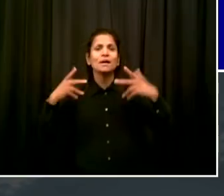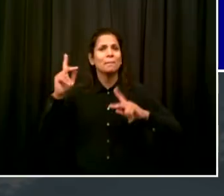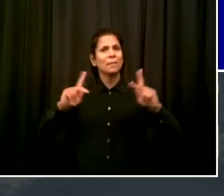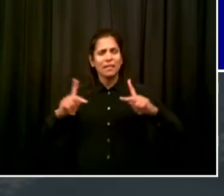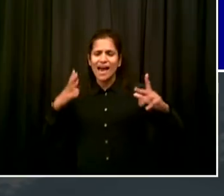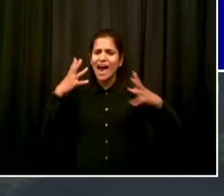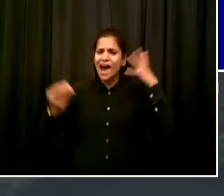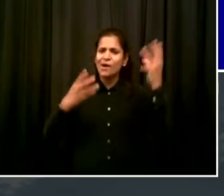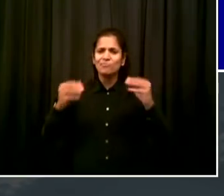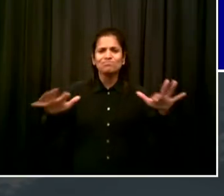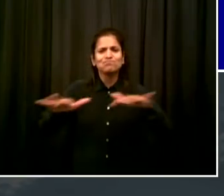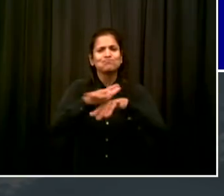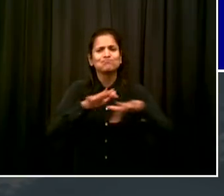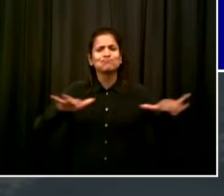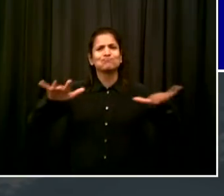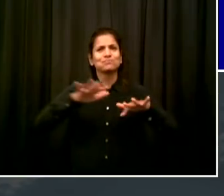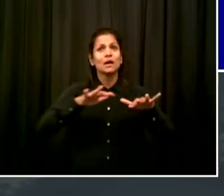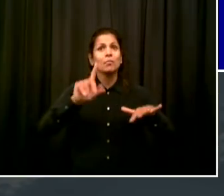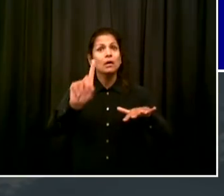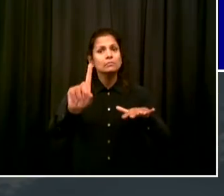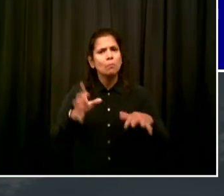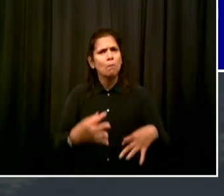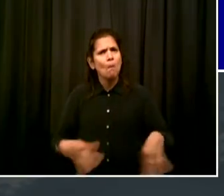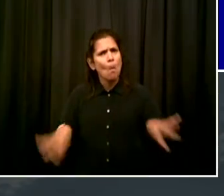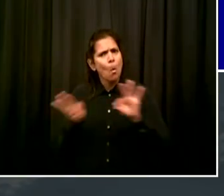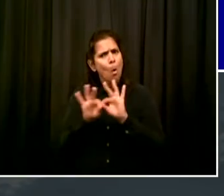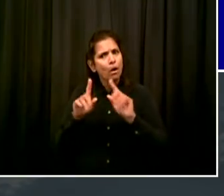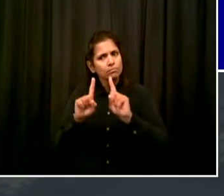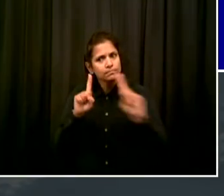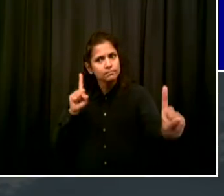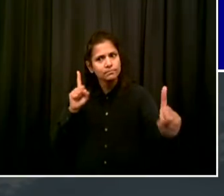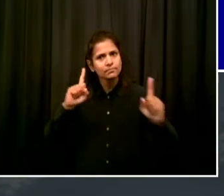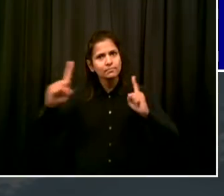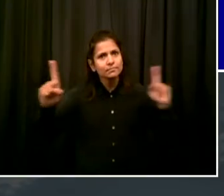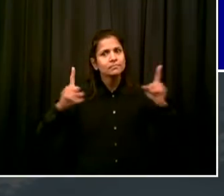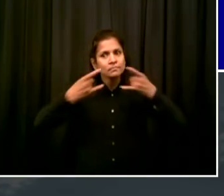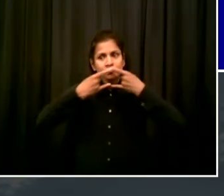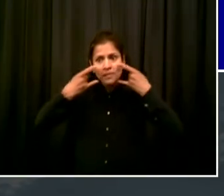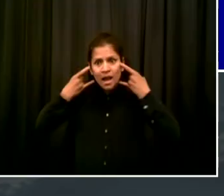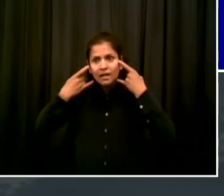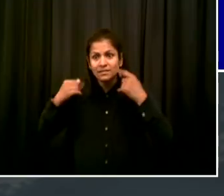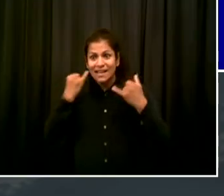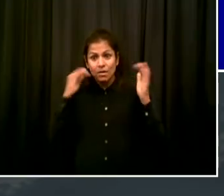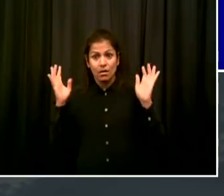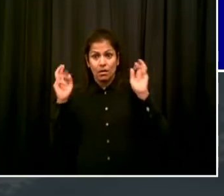IS GOOD I THINK A LOT OF NEW YOKERRWIS LL BE OUT ENJOYING THIS WONDERFUL OPPORTUNITY DO IT THE RIGHT